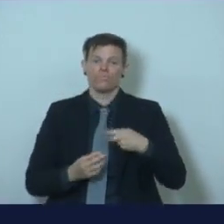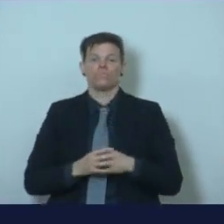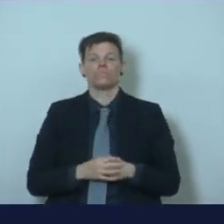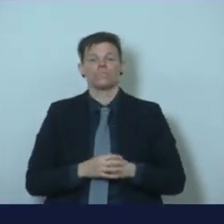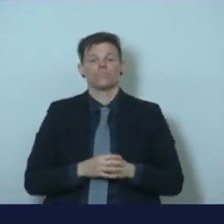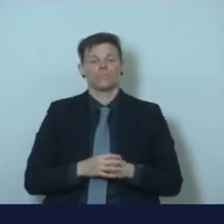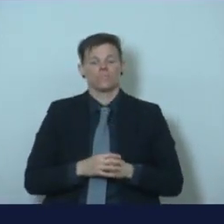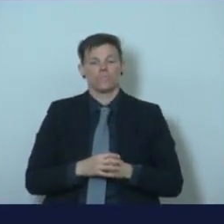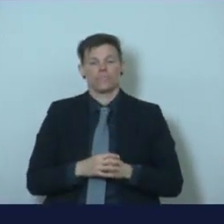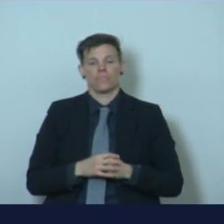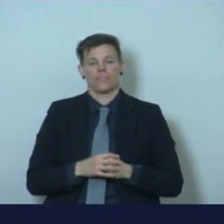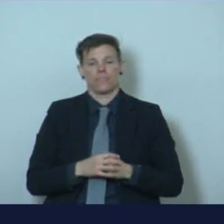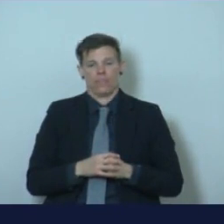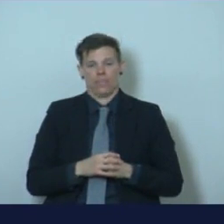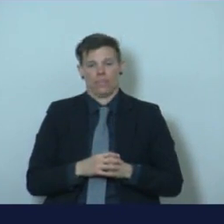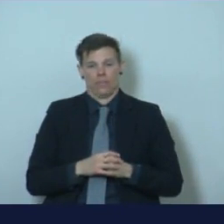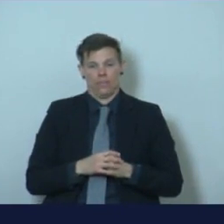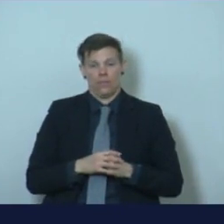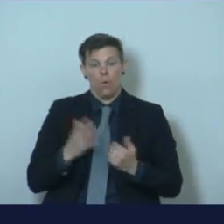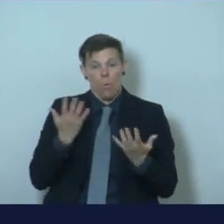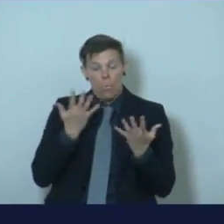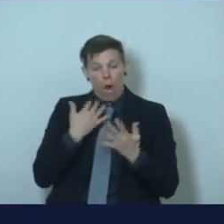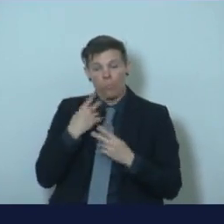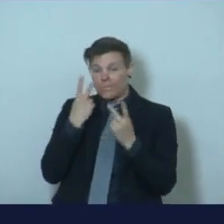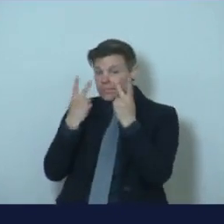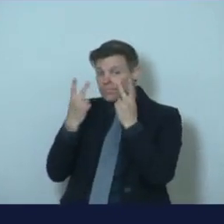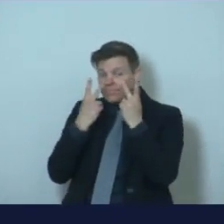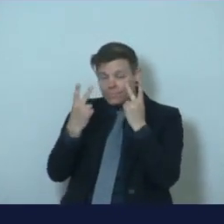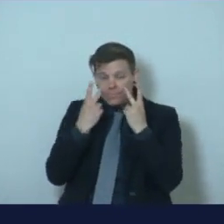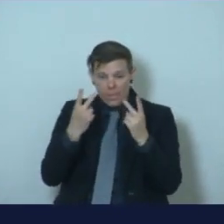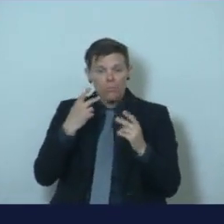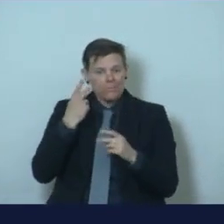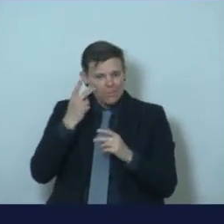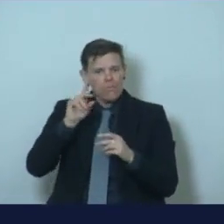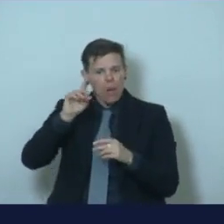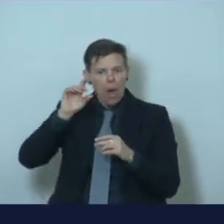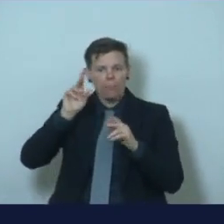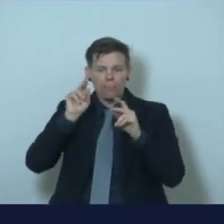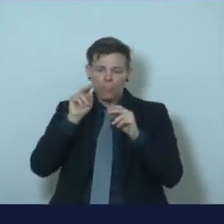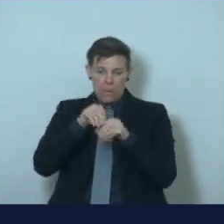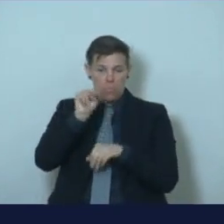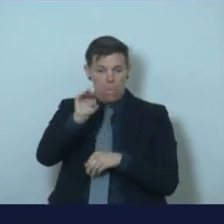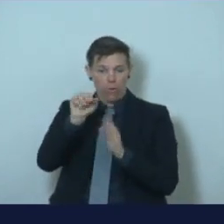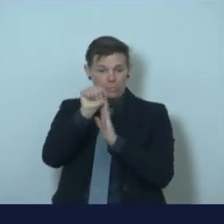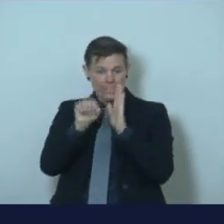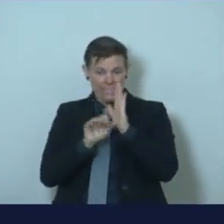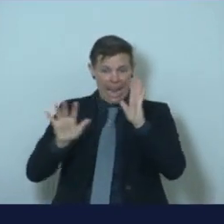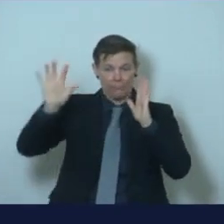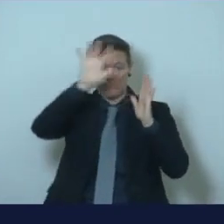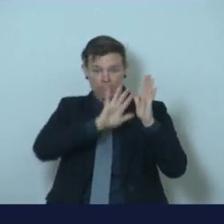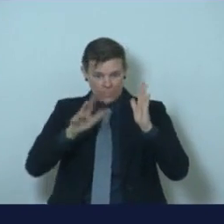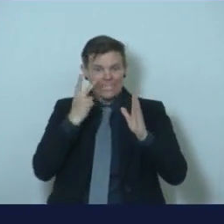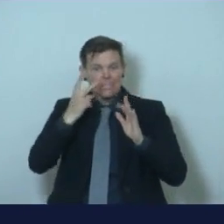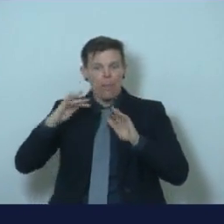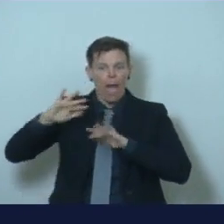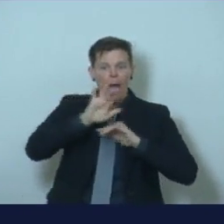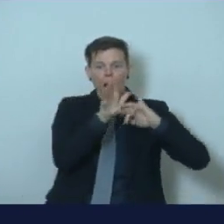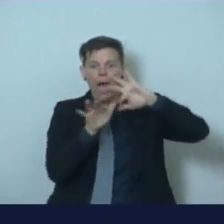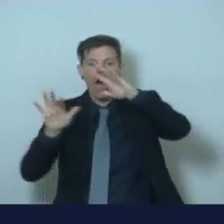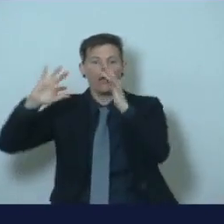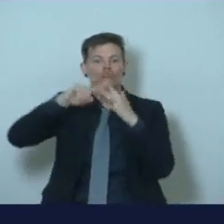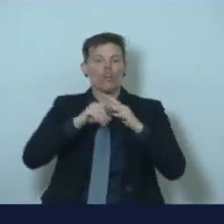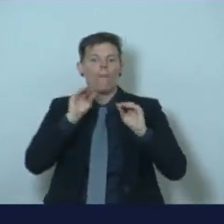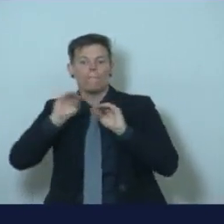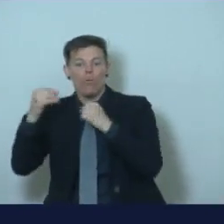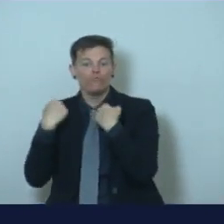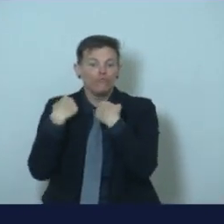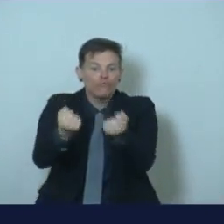YOU ARE GOING TO SEE IN OUR SLIDE THAT A LOT OF THAT MOVEMENT IS INCREASING BY NEW MEXICANS AND THIS IS PROBLEMATIC.